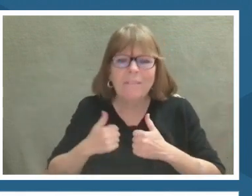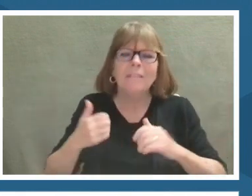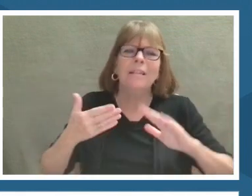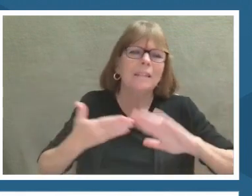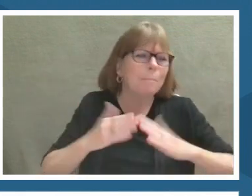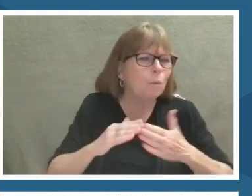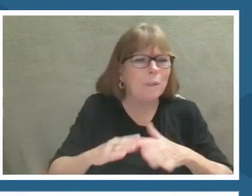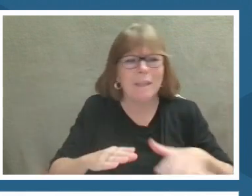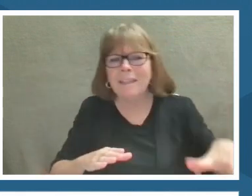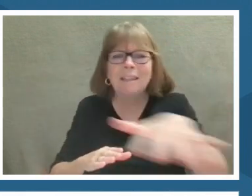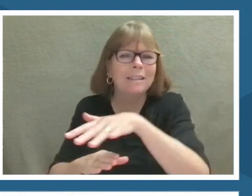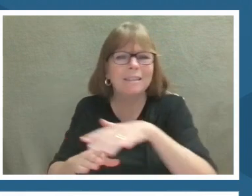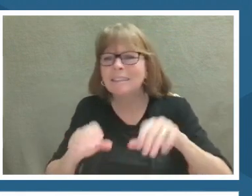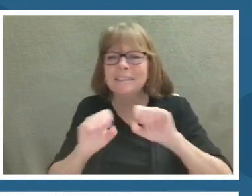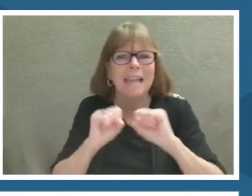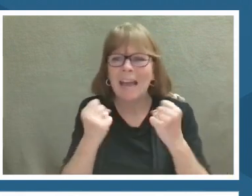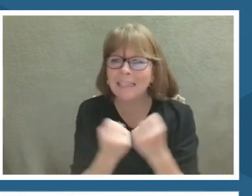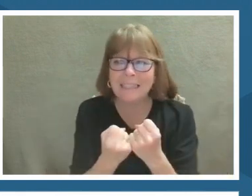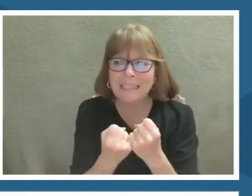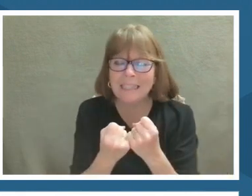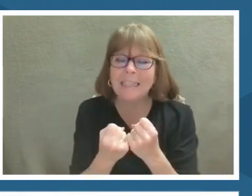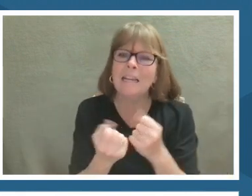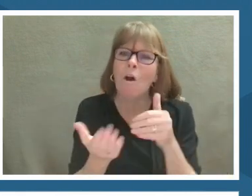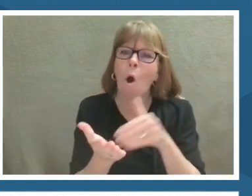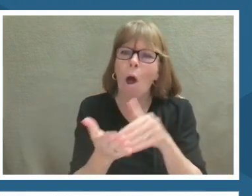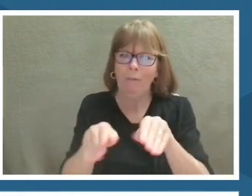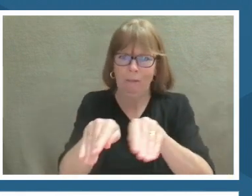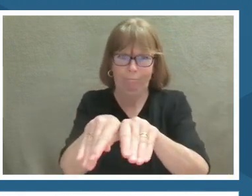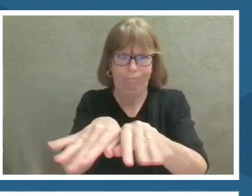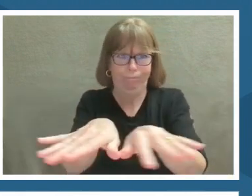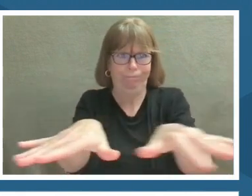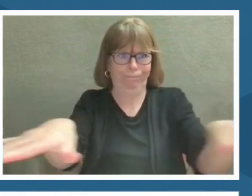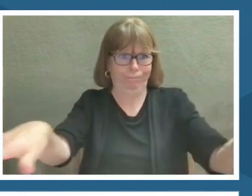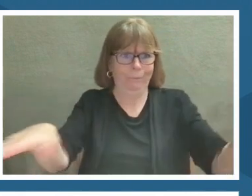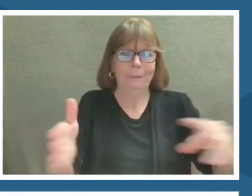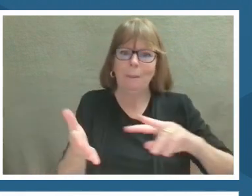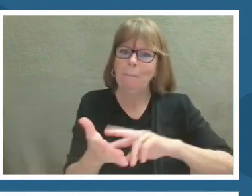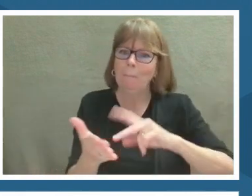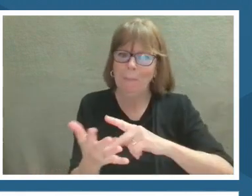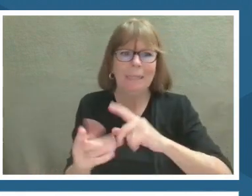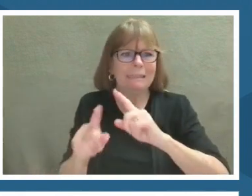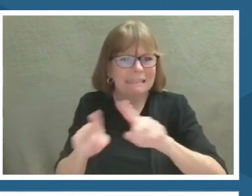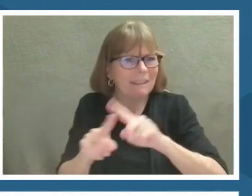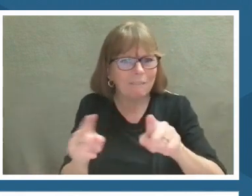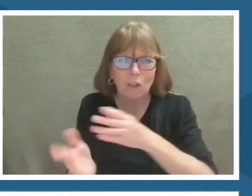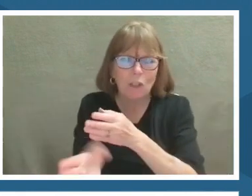often cross disciplinary boundaries making them inherently engaging and interesting